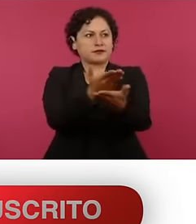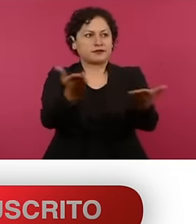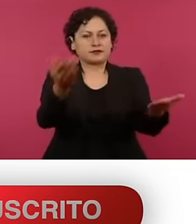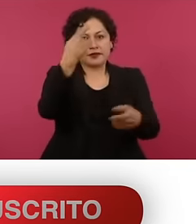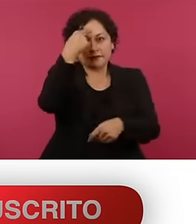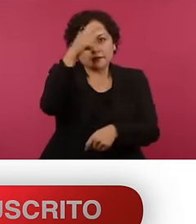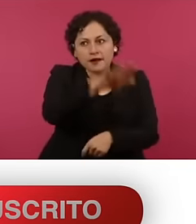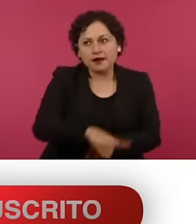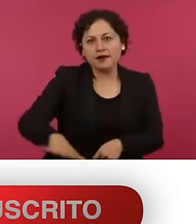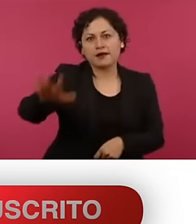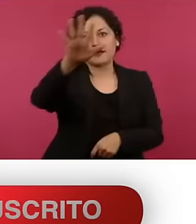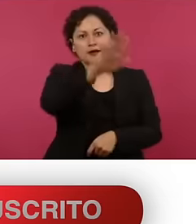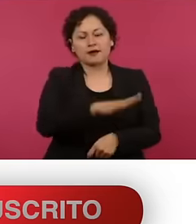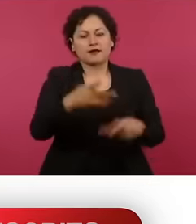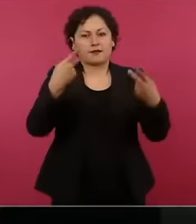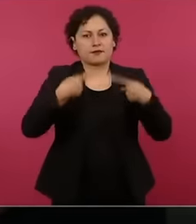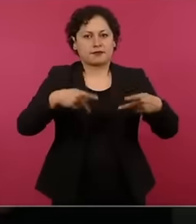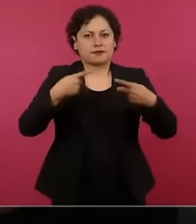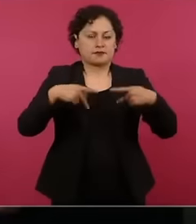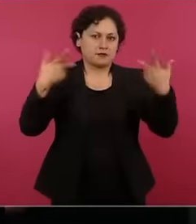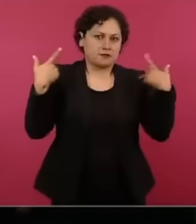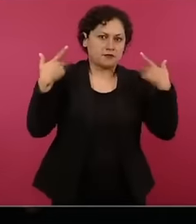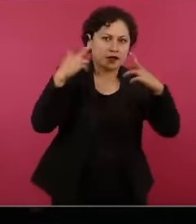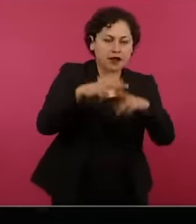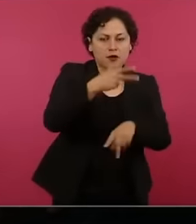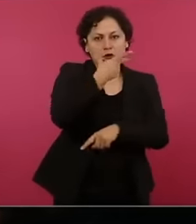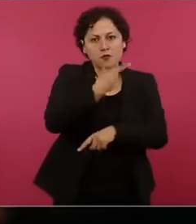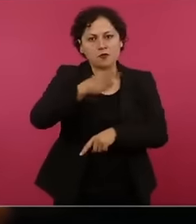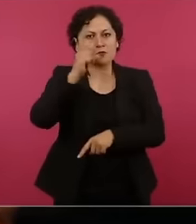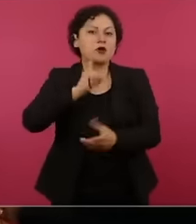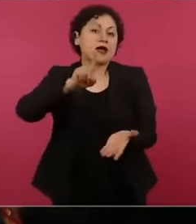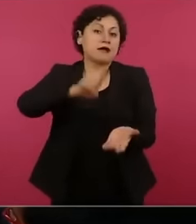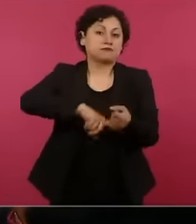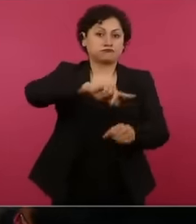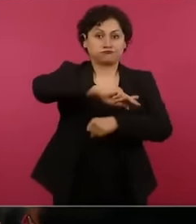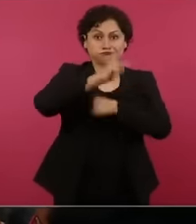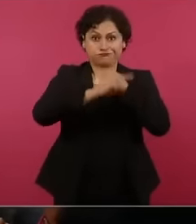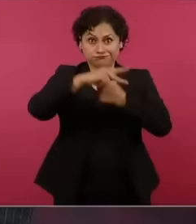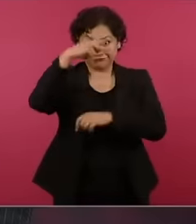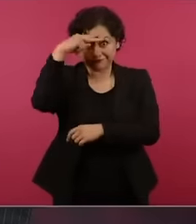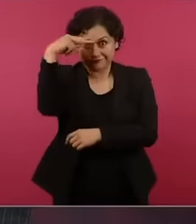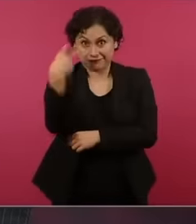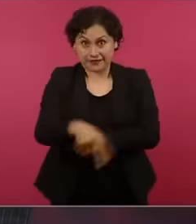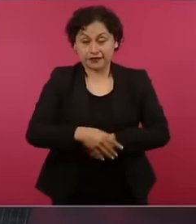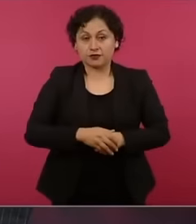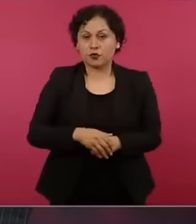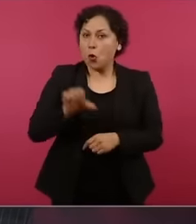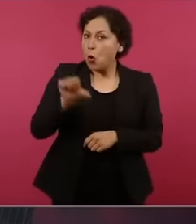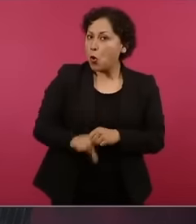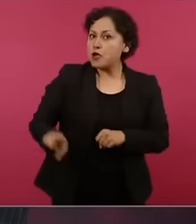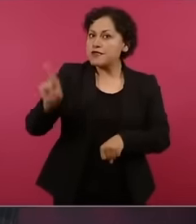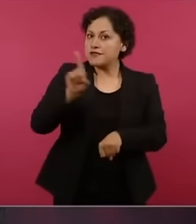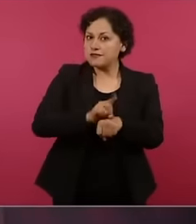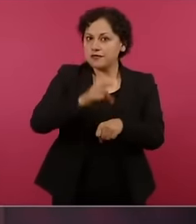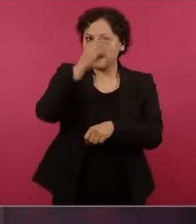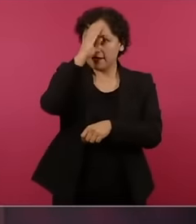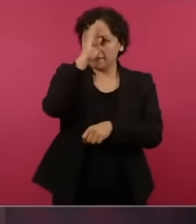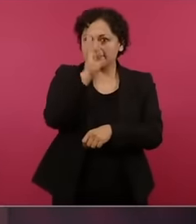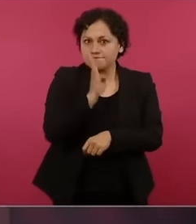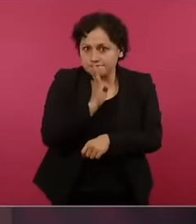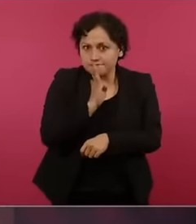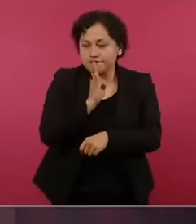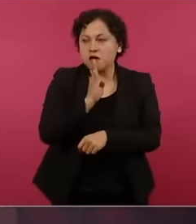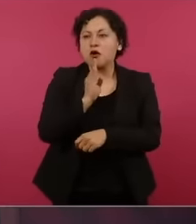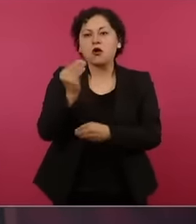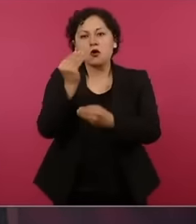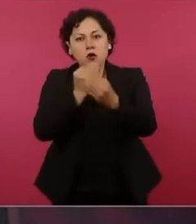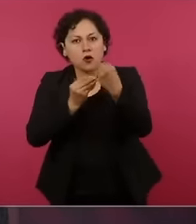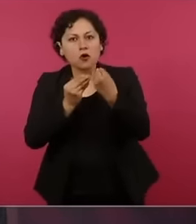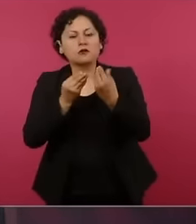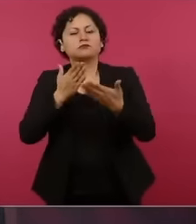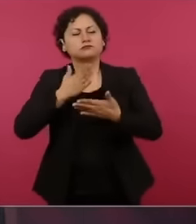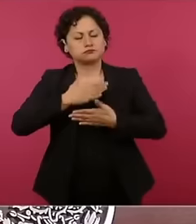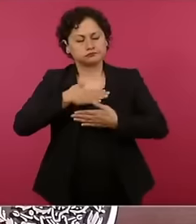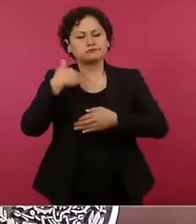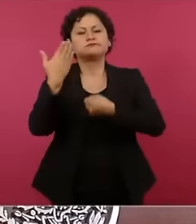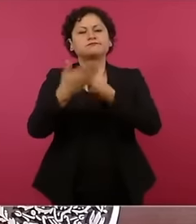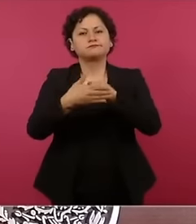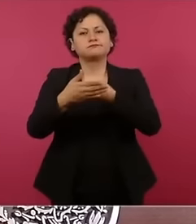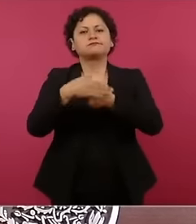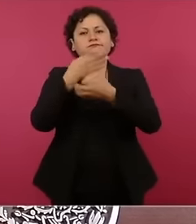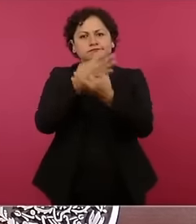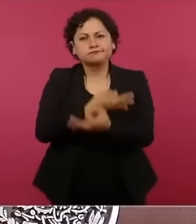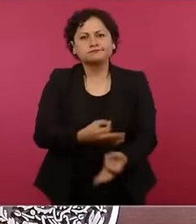in Mexico. At noon today I will announce other important advances. in educational matters